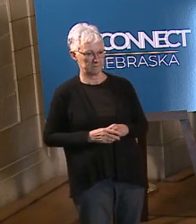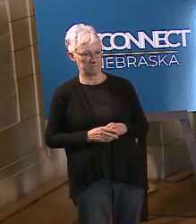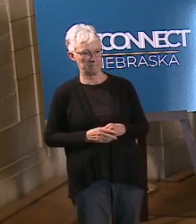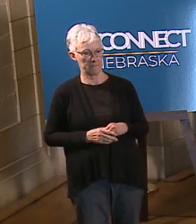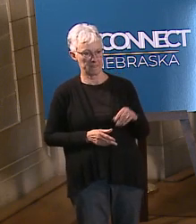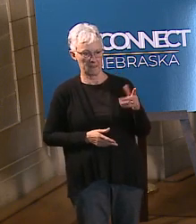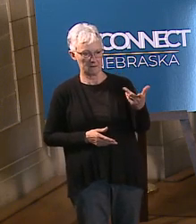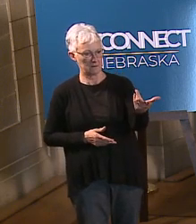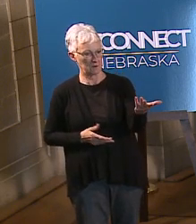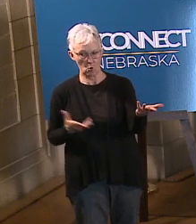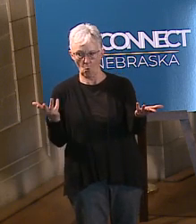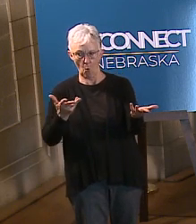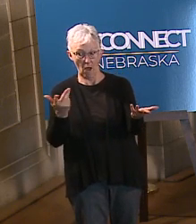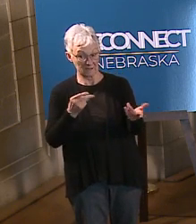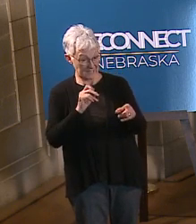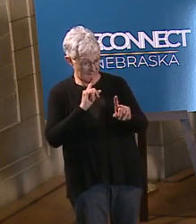WHEN I DID IT AND THE